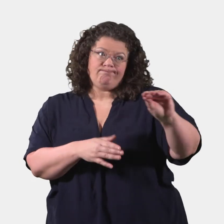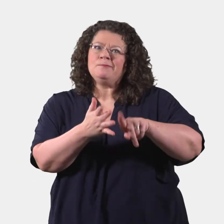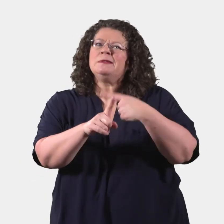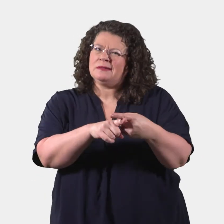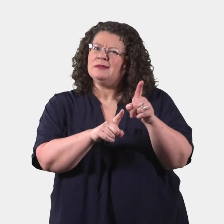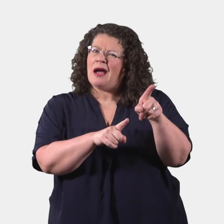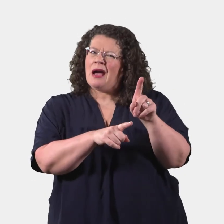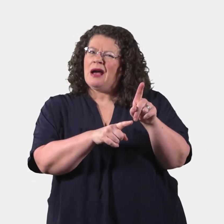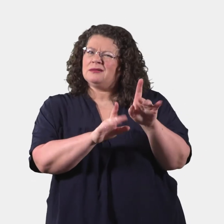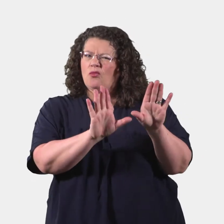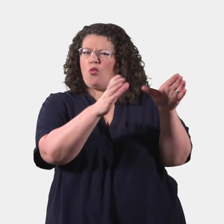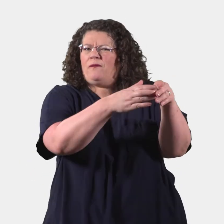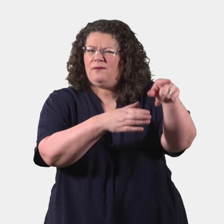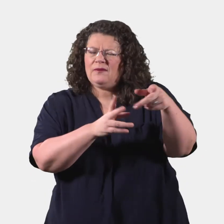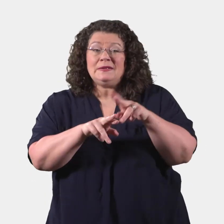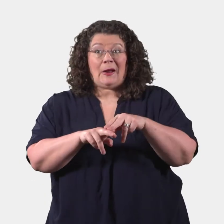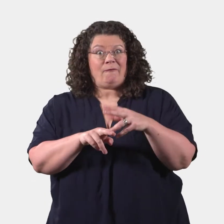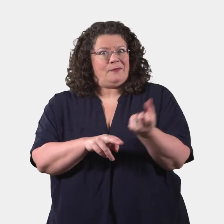You might have to pay tax on your Carer's Allowance.